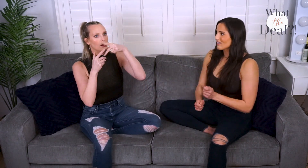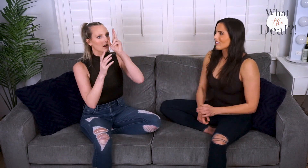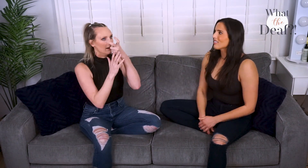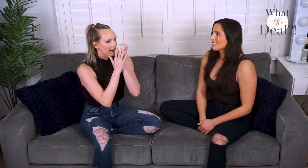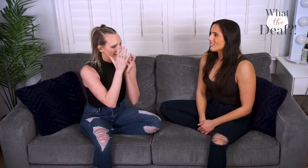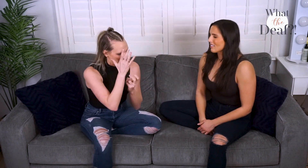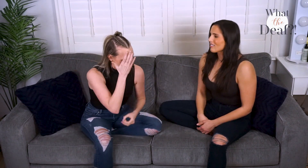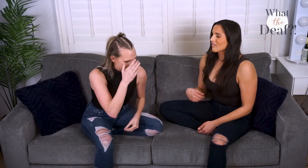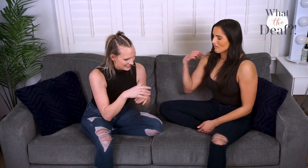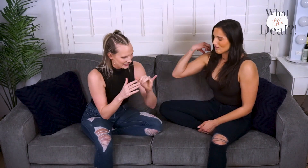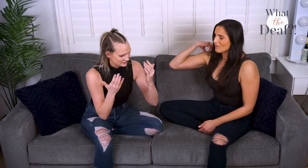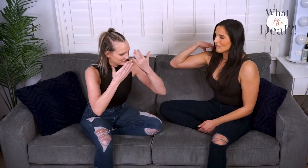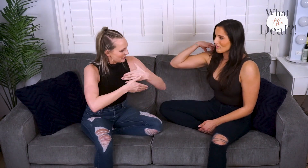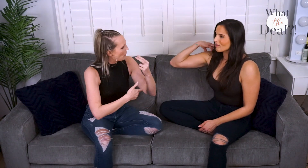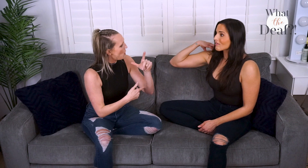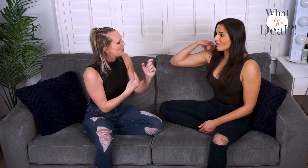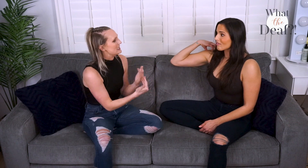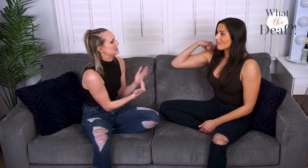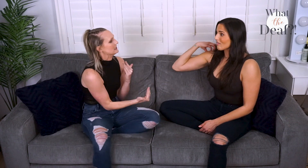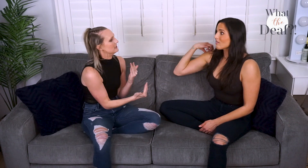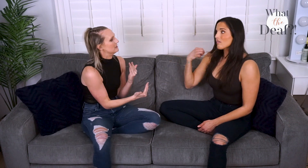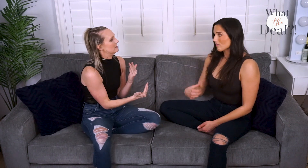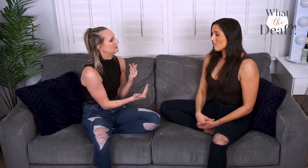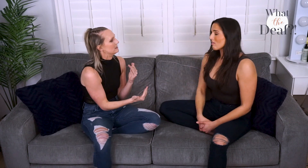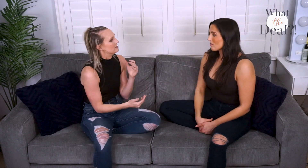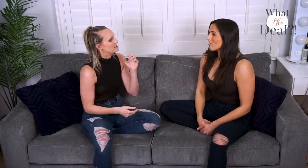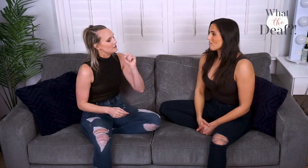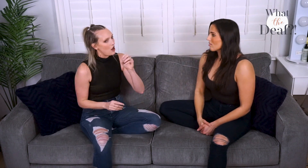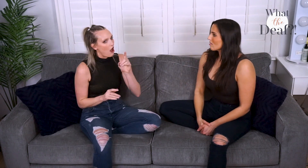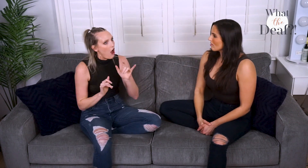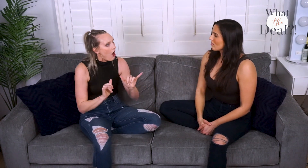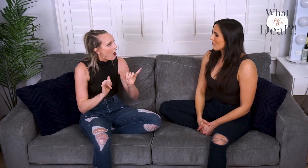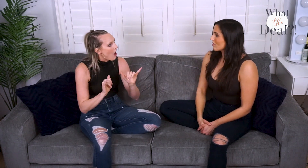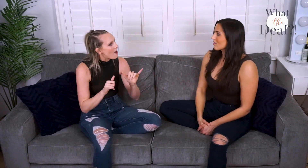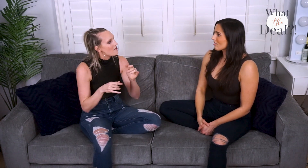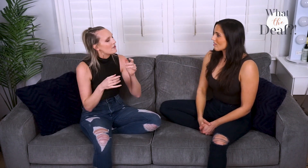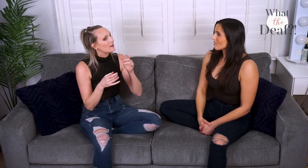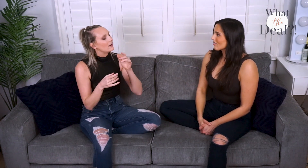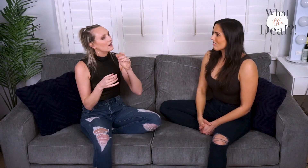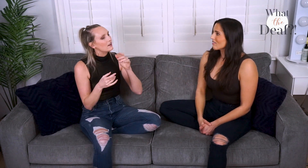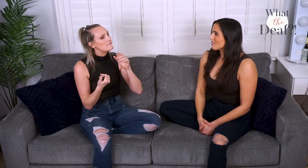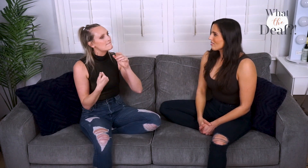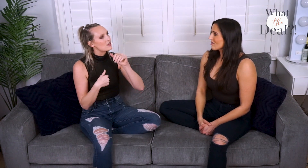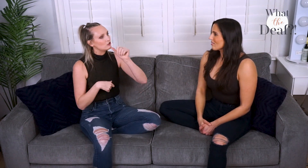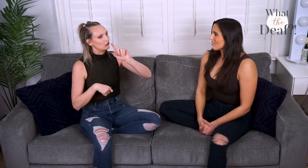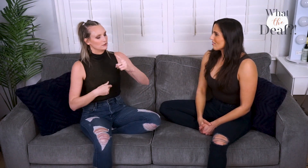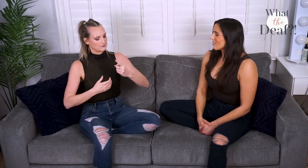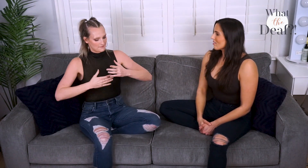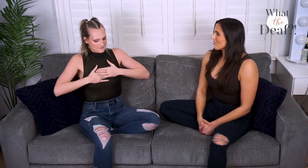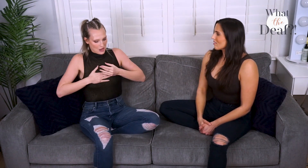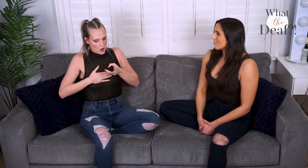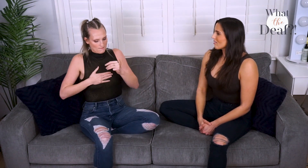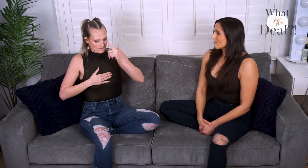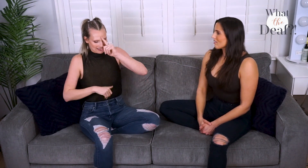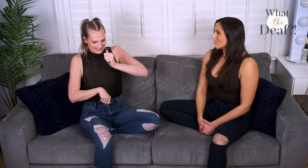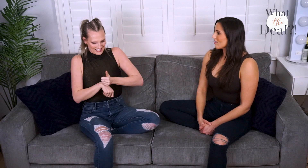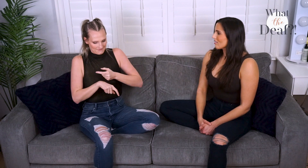it puts me down a deeper dark hole a lot easier. And so, it's just, it's not only my own mindset